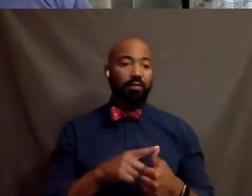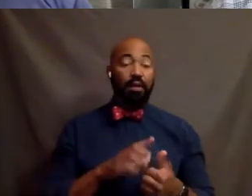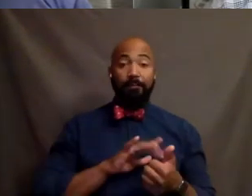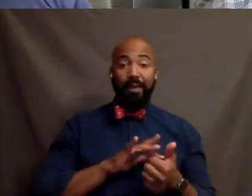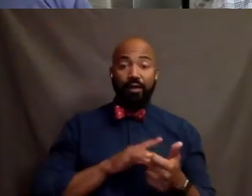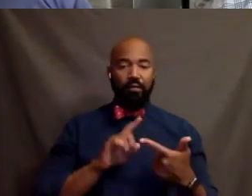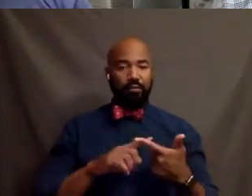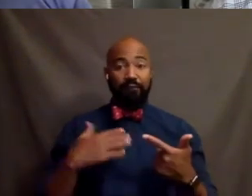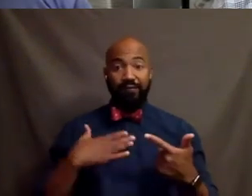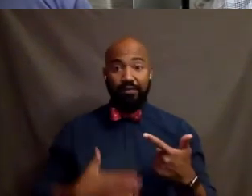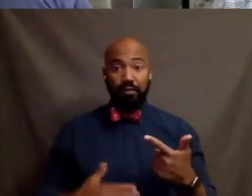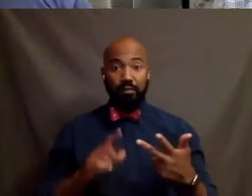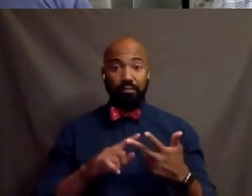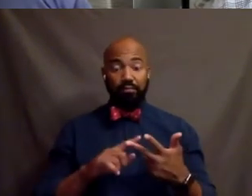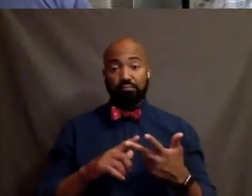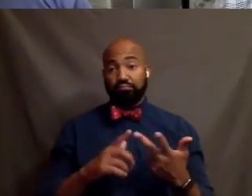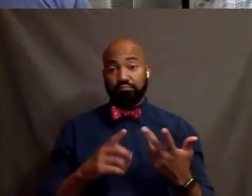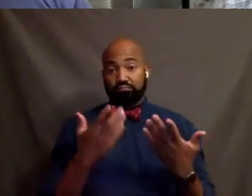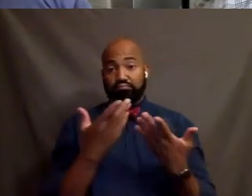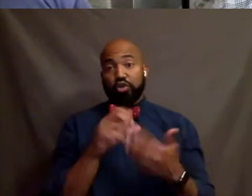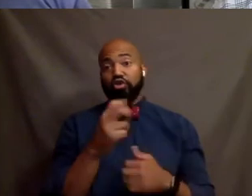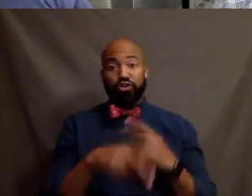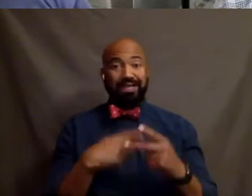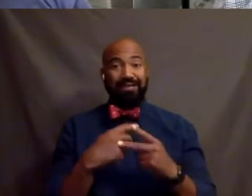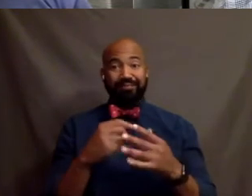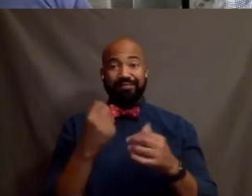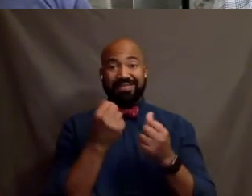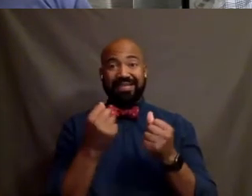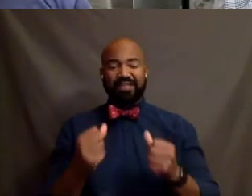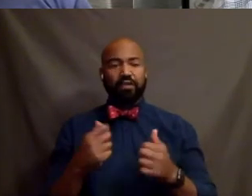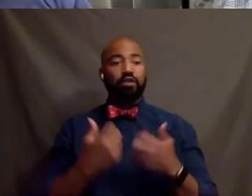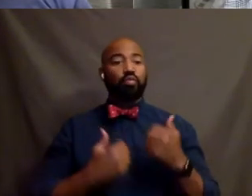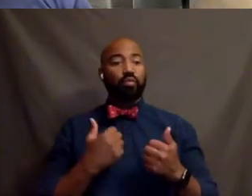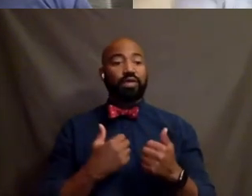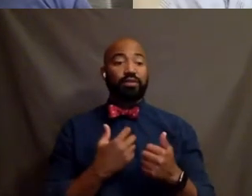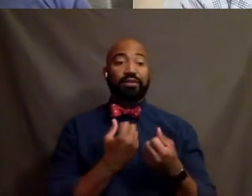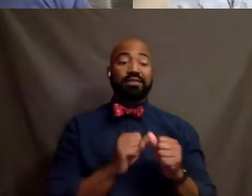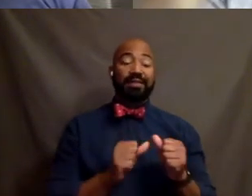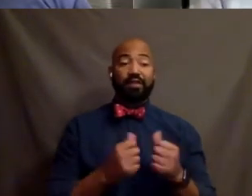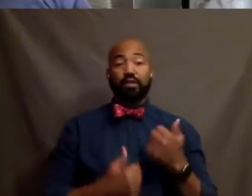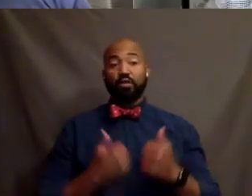and sometimes it's really hard to figure out which of those safety pieces or which of those comforts kind of comes out on top.